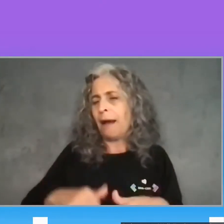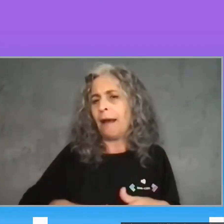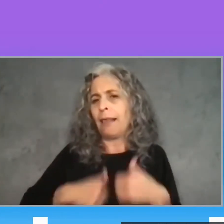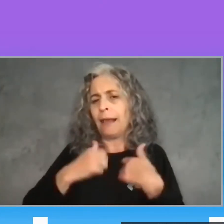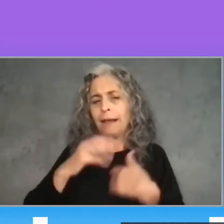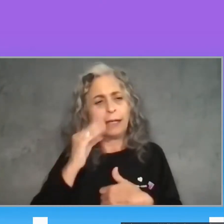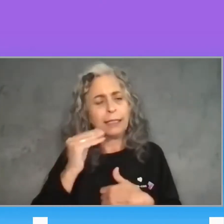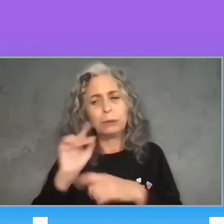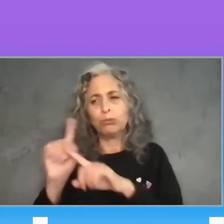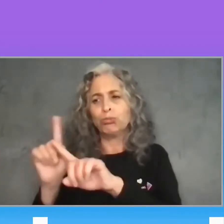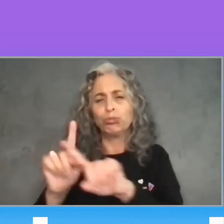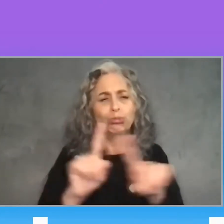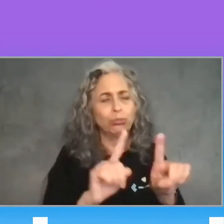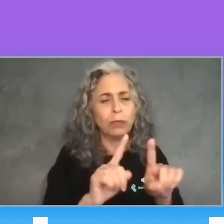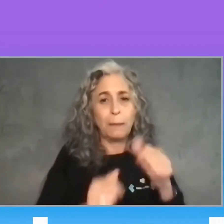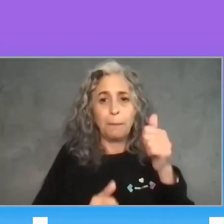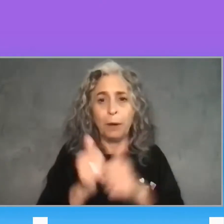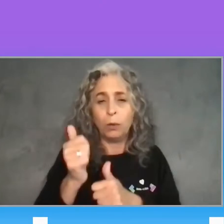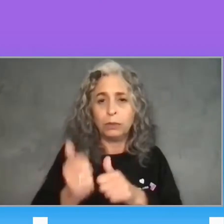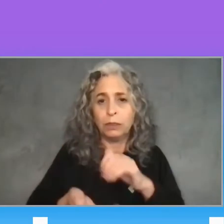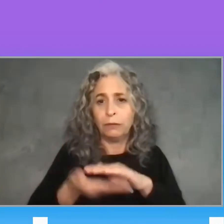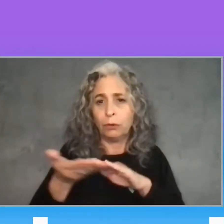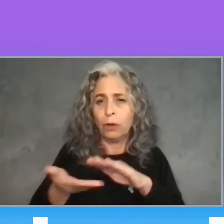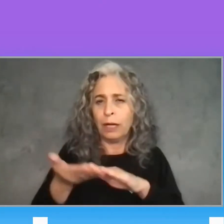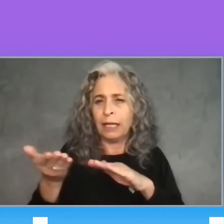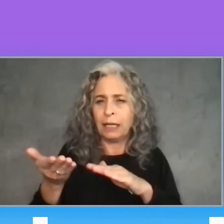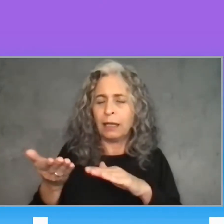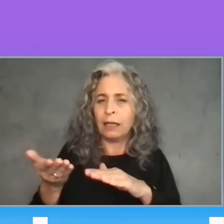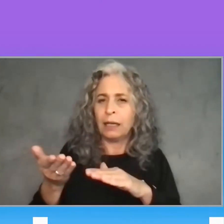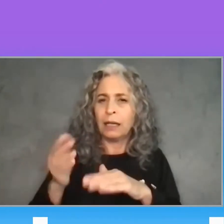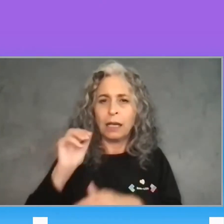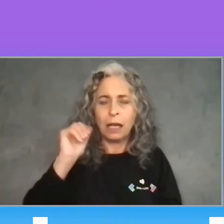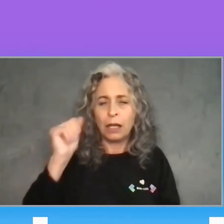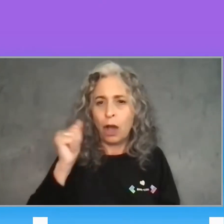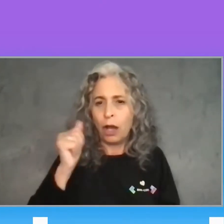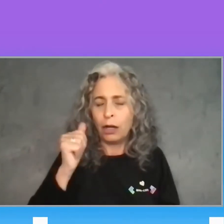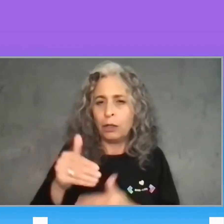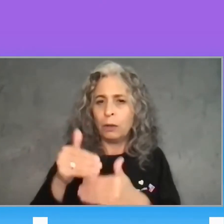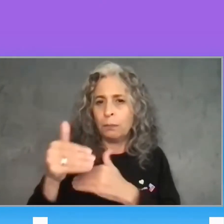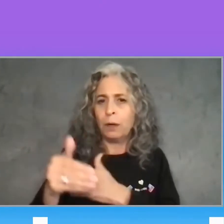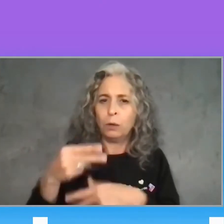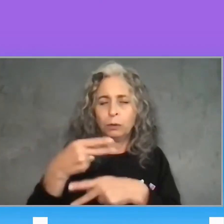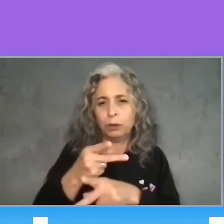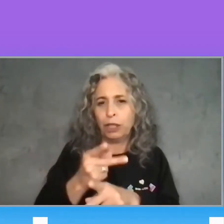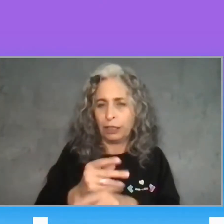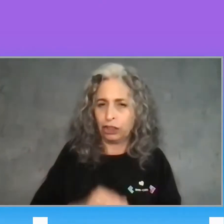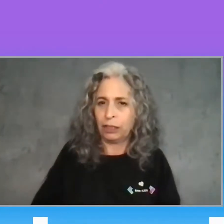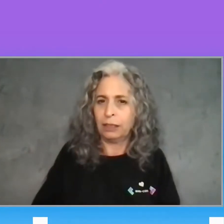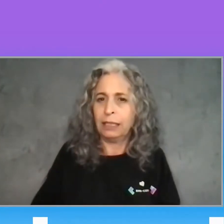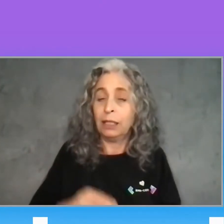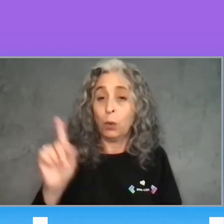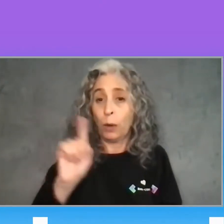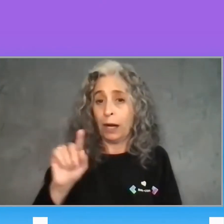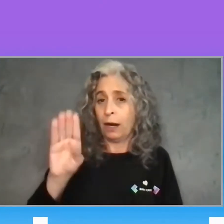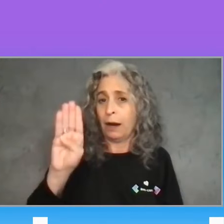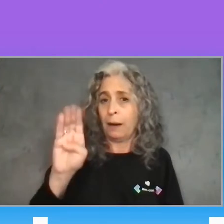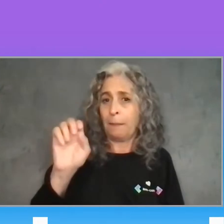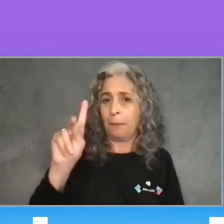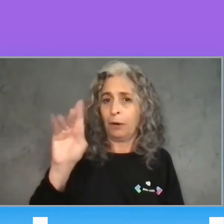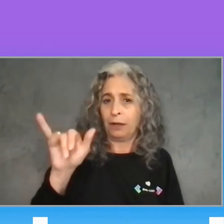but majority of it was running a sound audio post-production